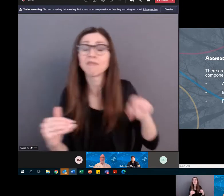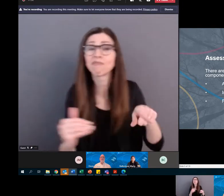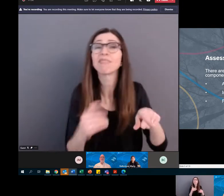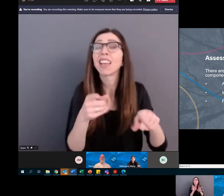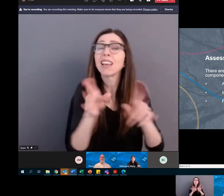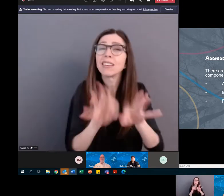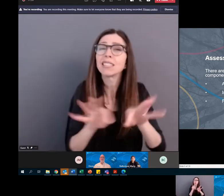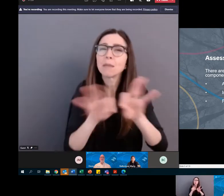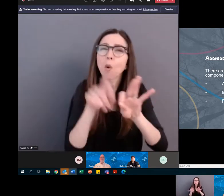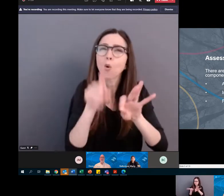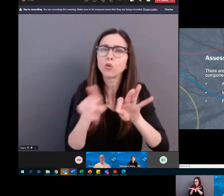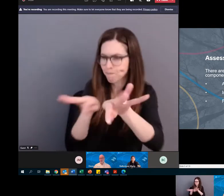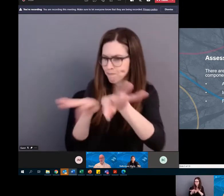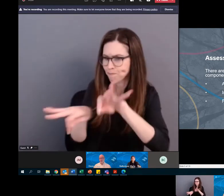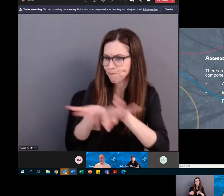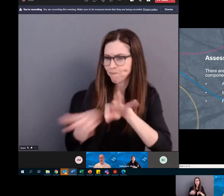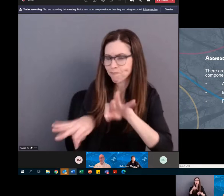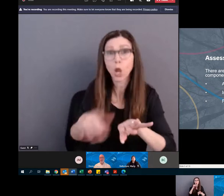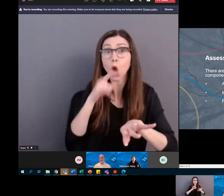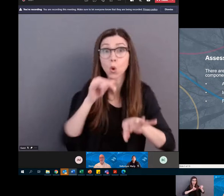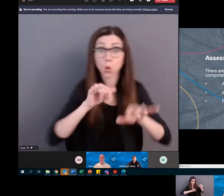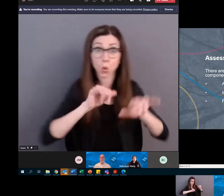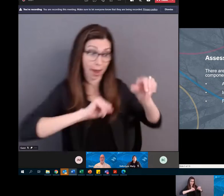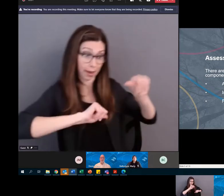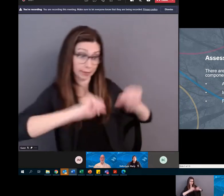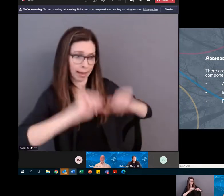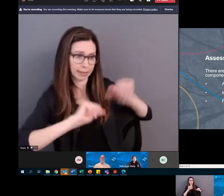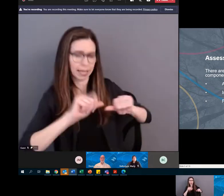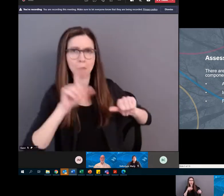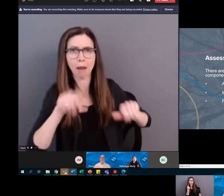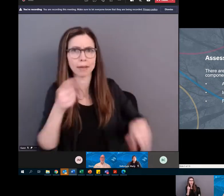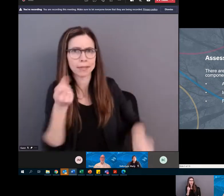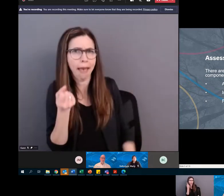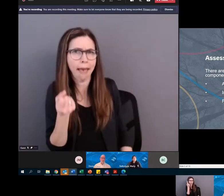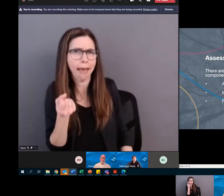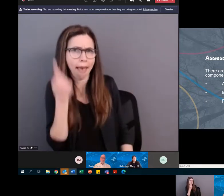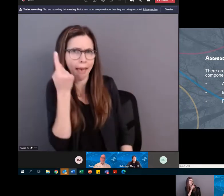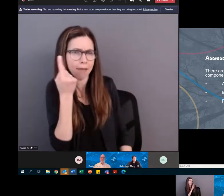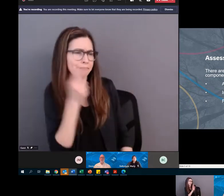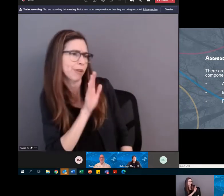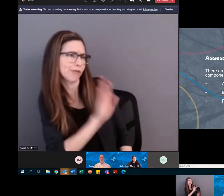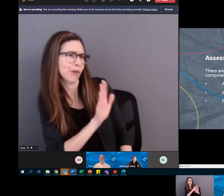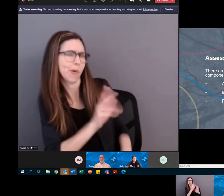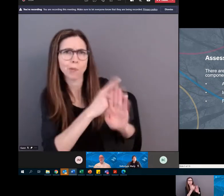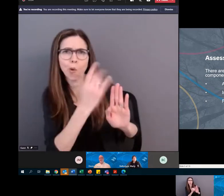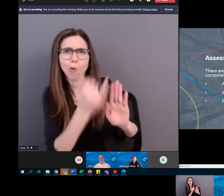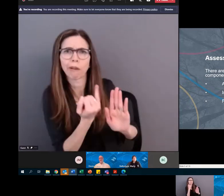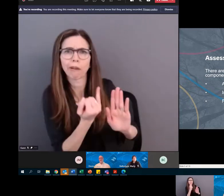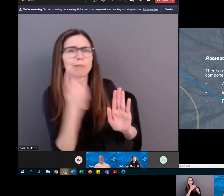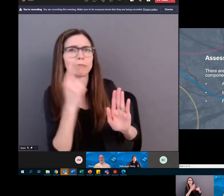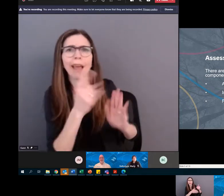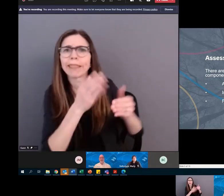enough understanding or impression of the completed project. So, what is support material? Support